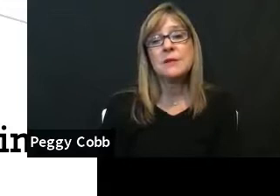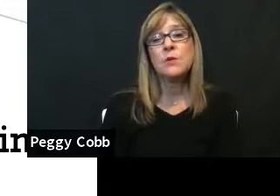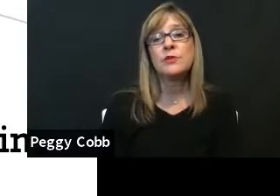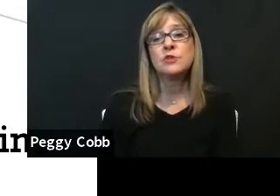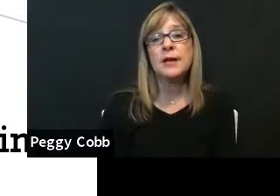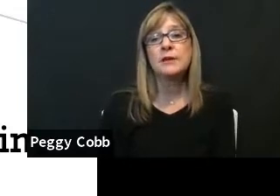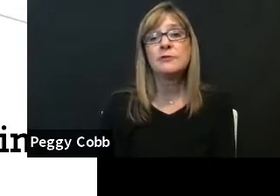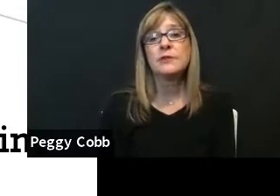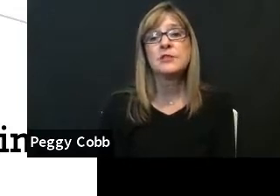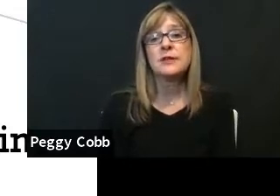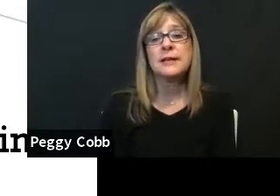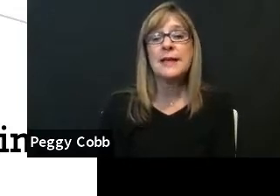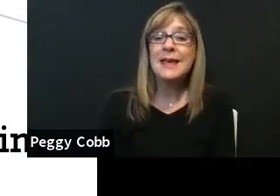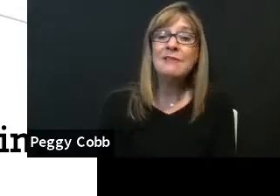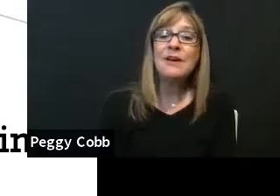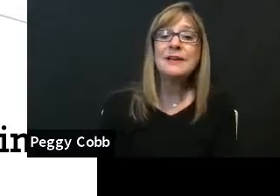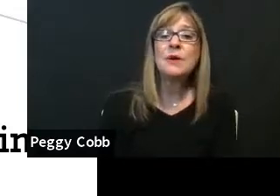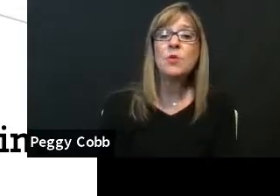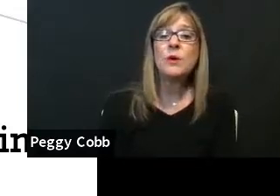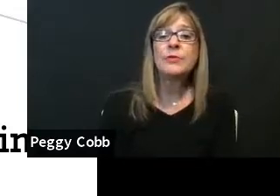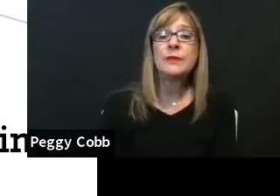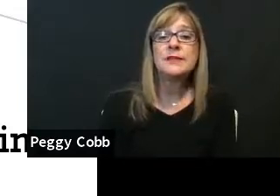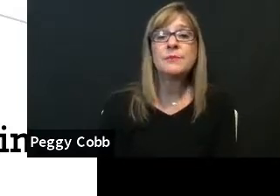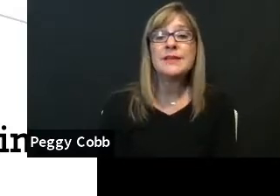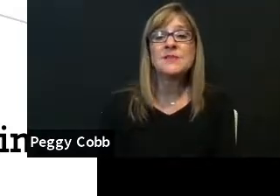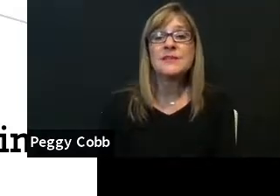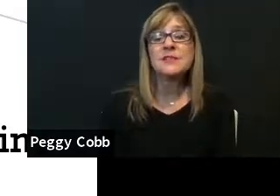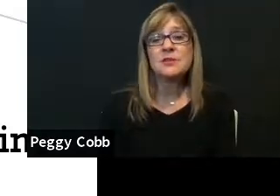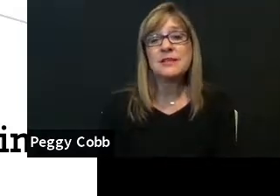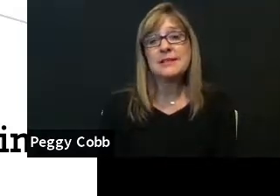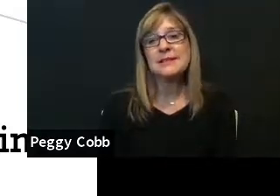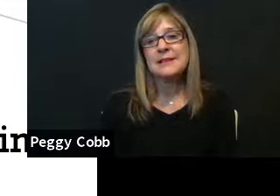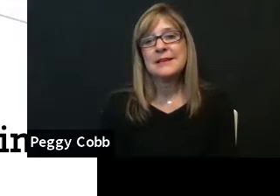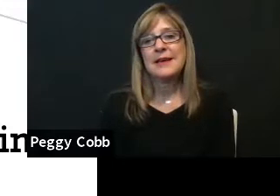We can meet with your child for this training and find out what is best fits their needs.